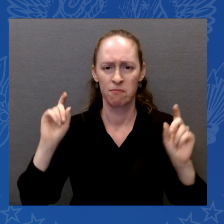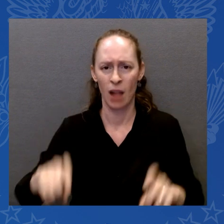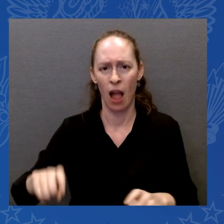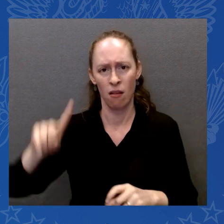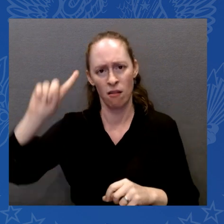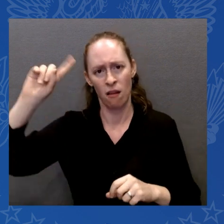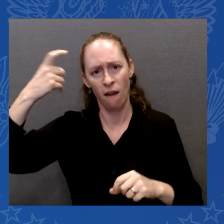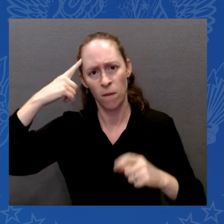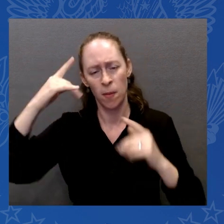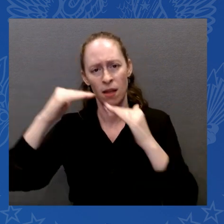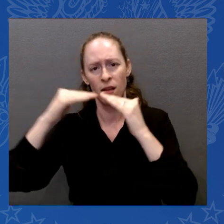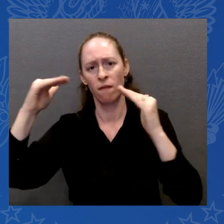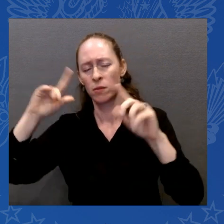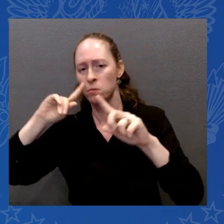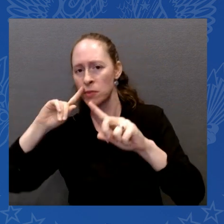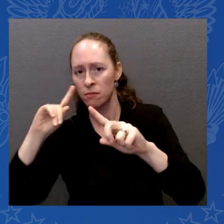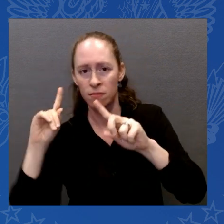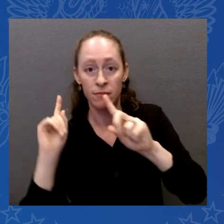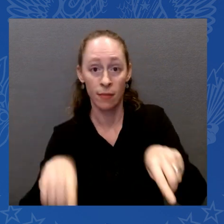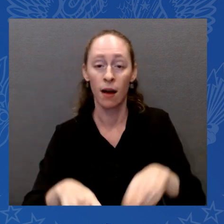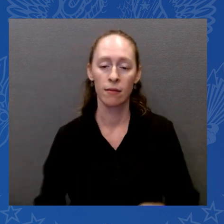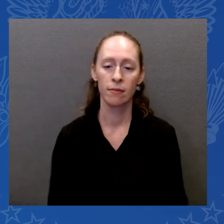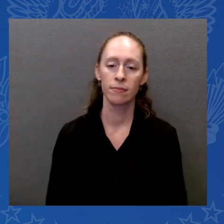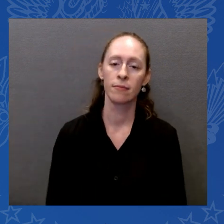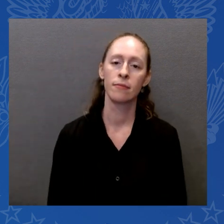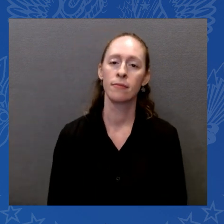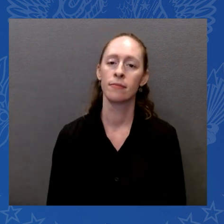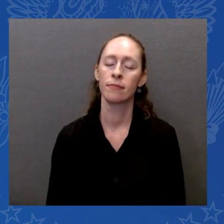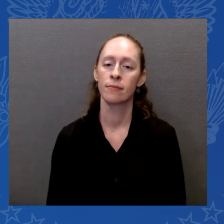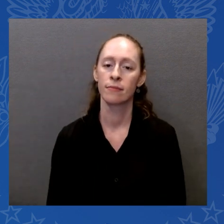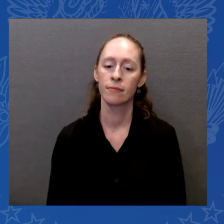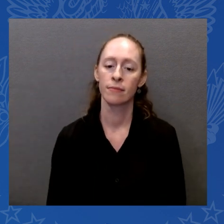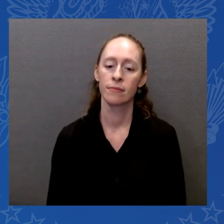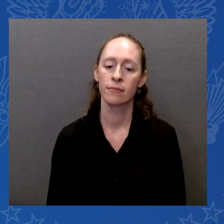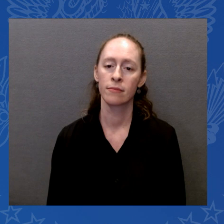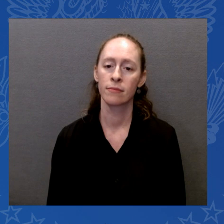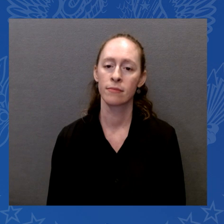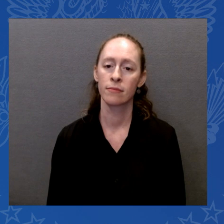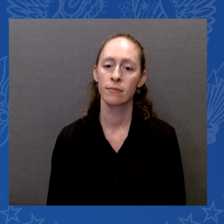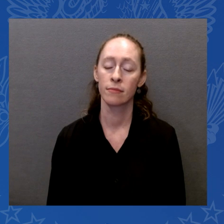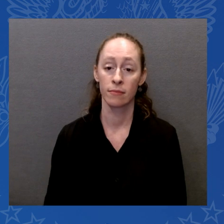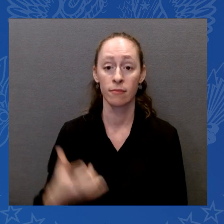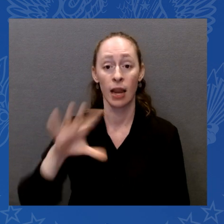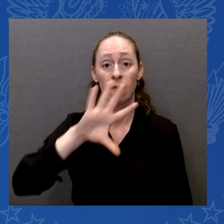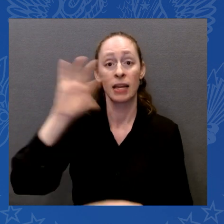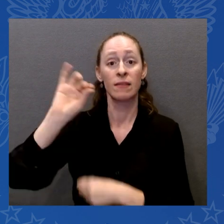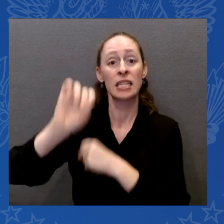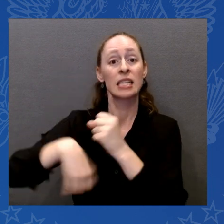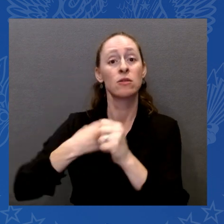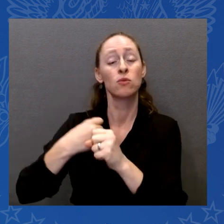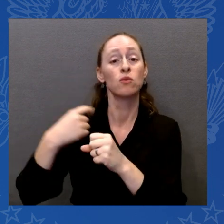the Court got Roe right nearly 50 years ago and that Congress should codify the protections of Roe